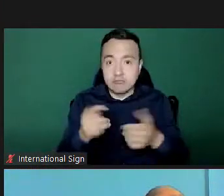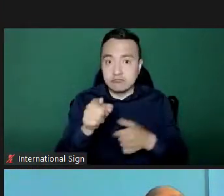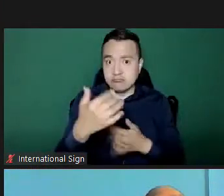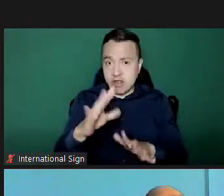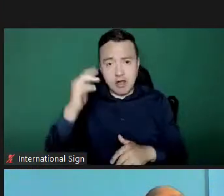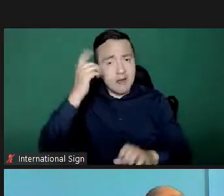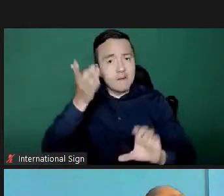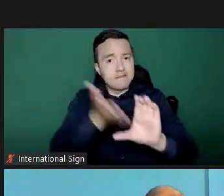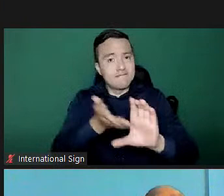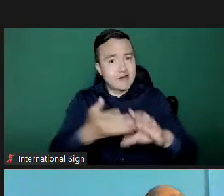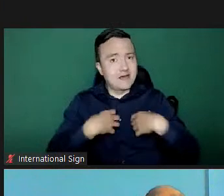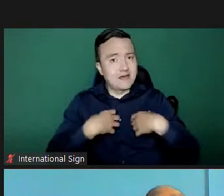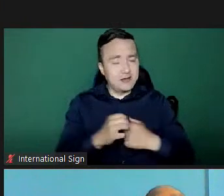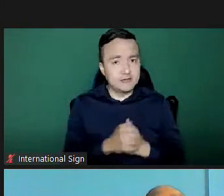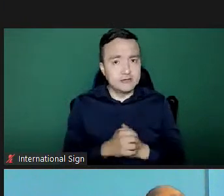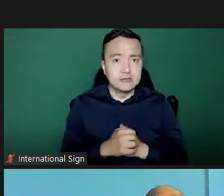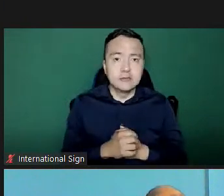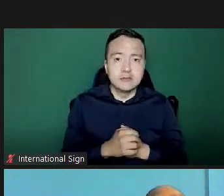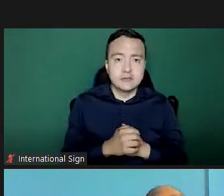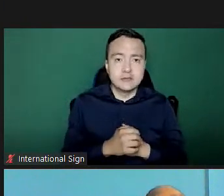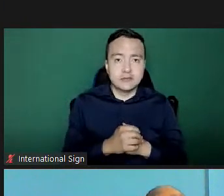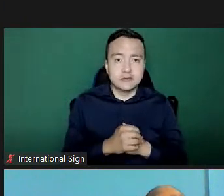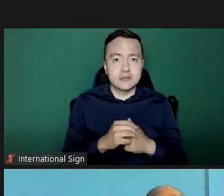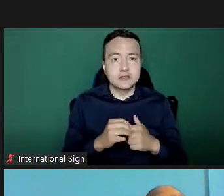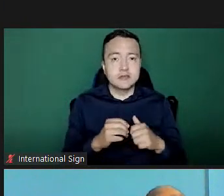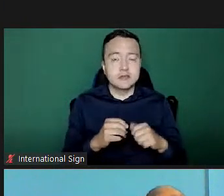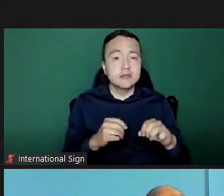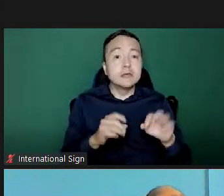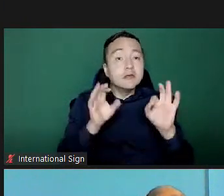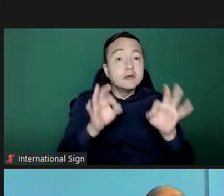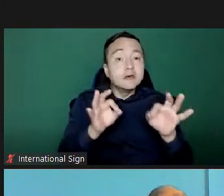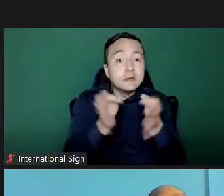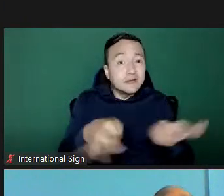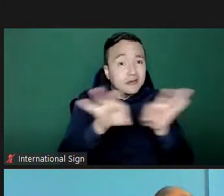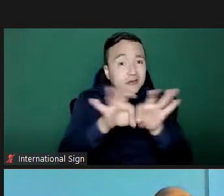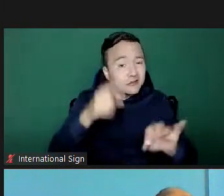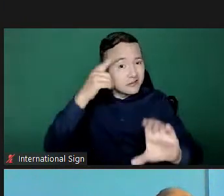The restrictions have come with anxiety, with depression,